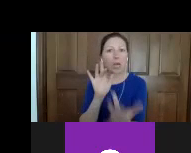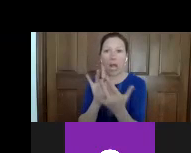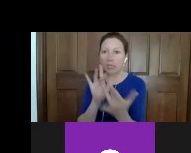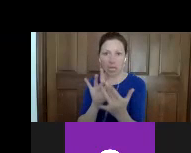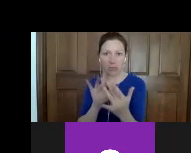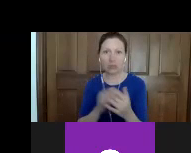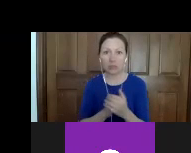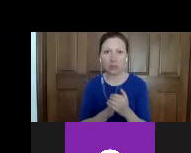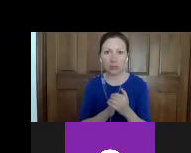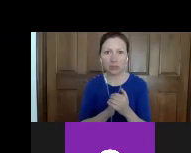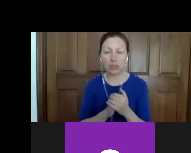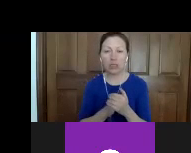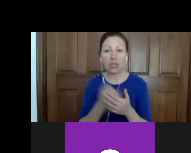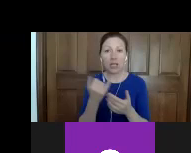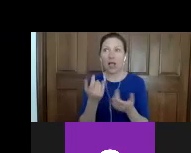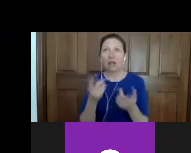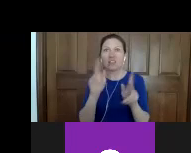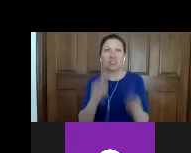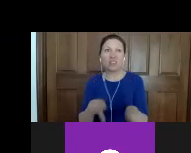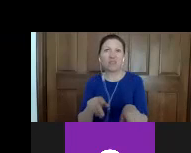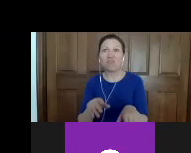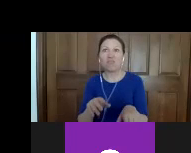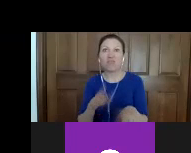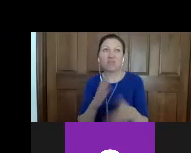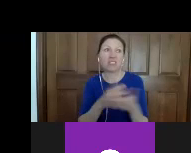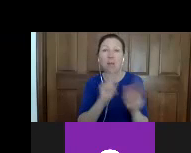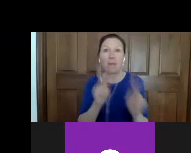a company if they don't know someone who works there because it is far more likely that you're